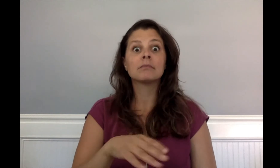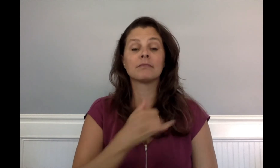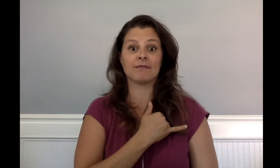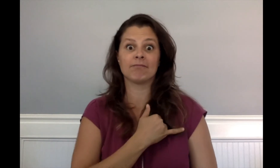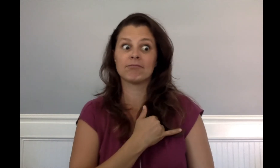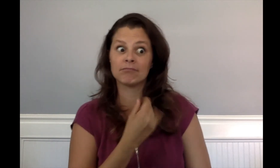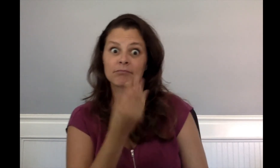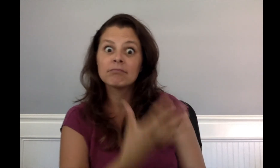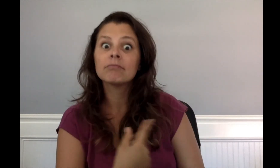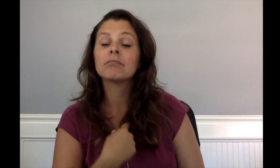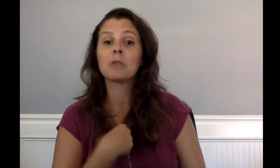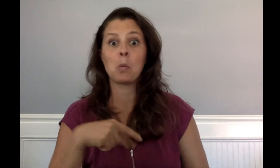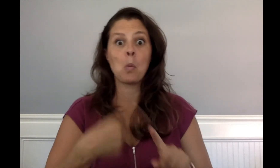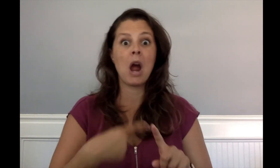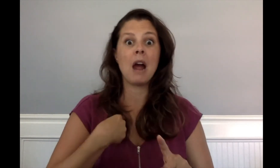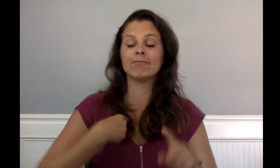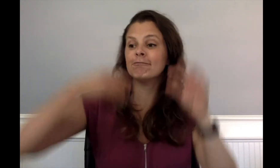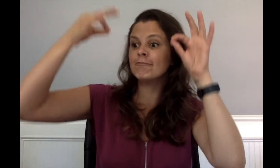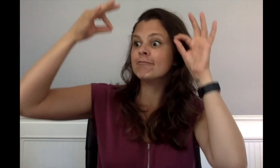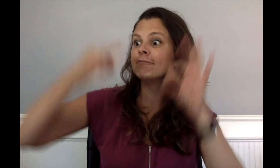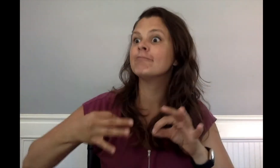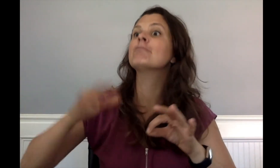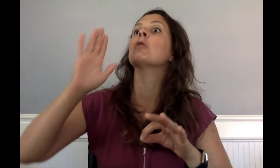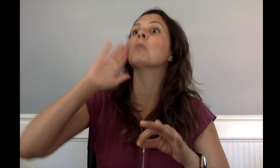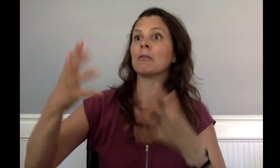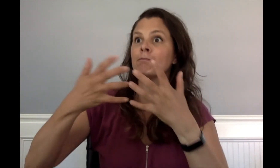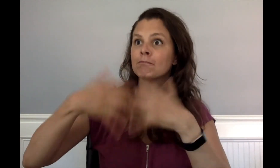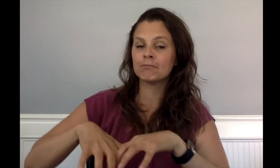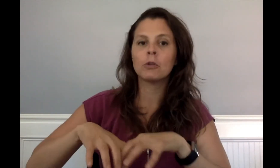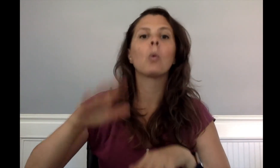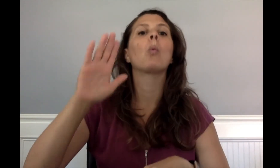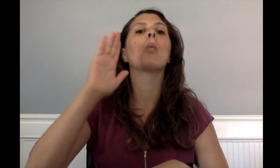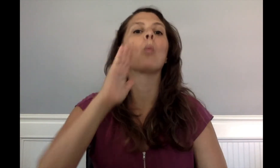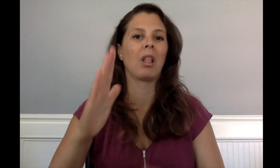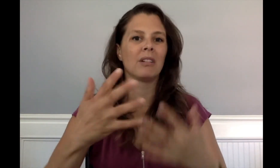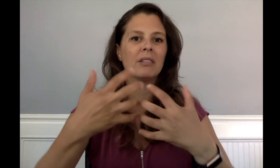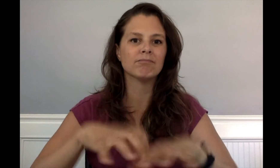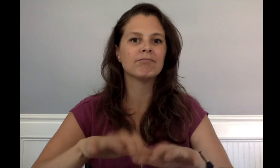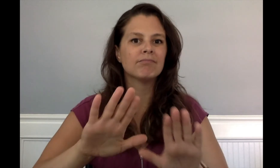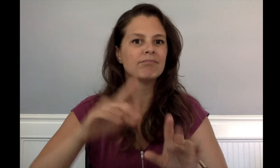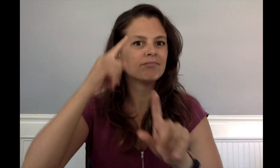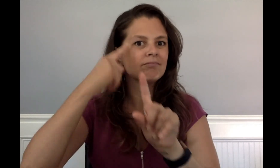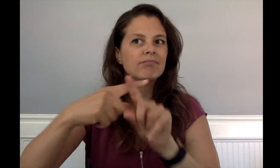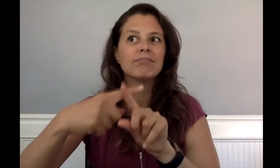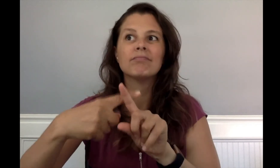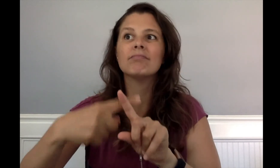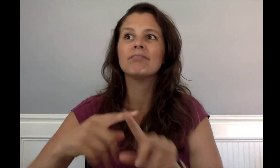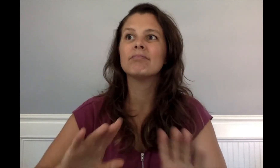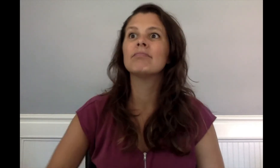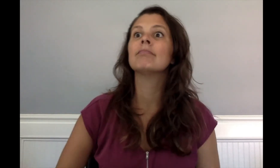"When I say something will work, it will work.